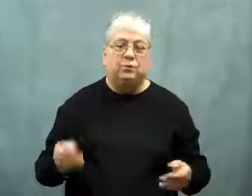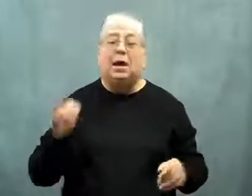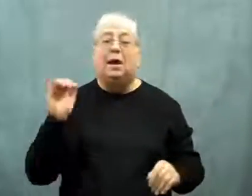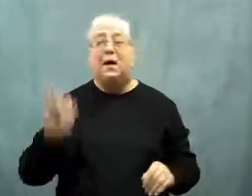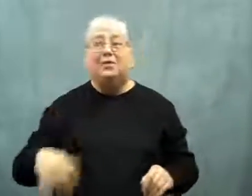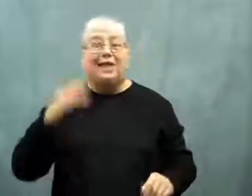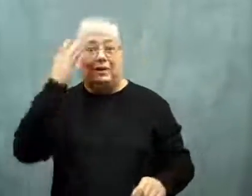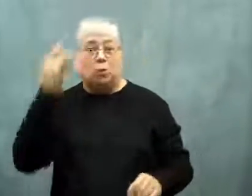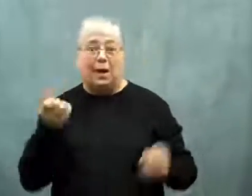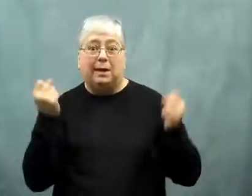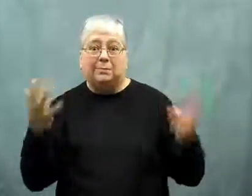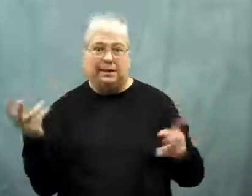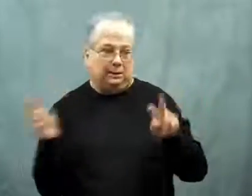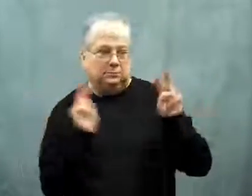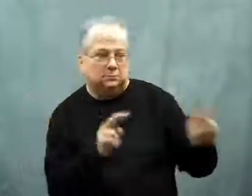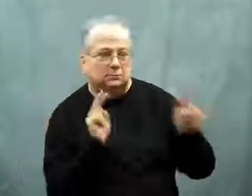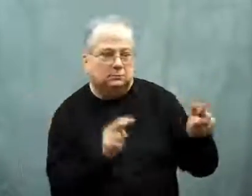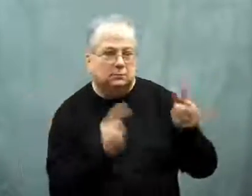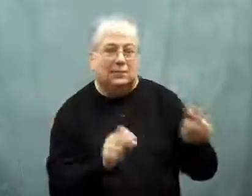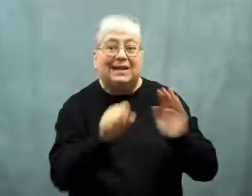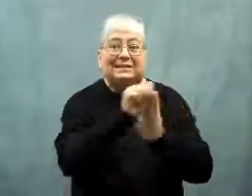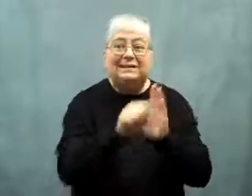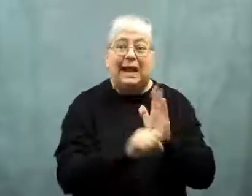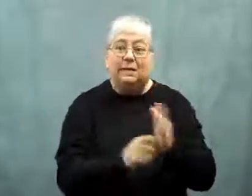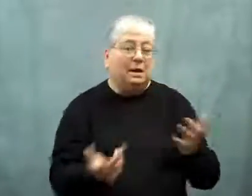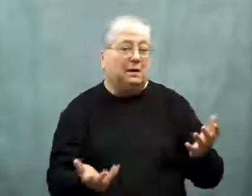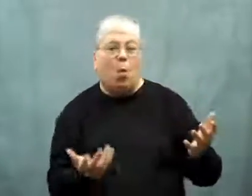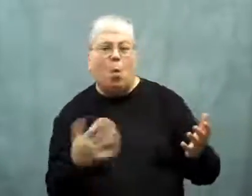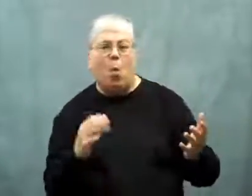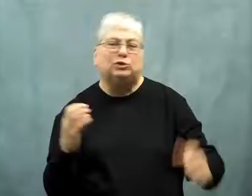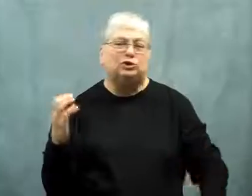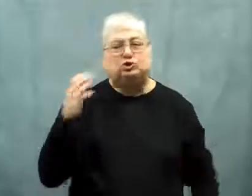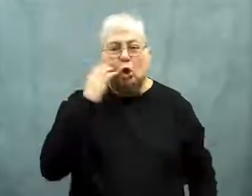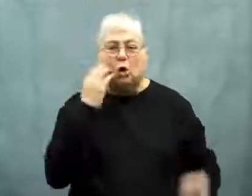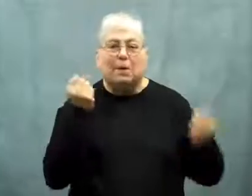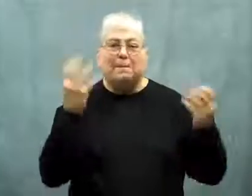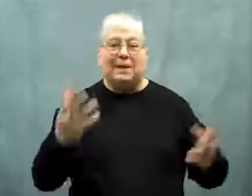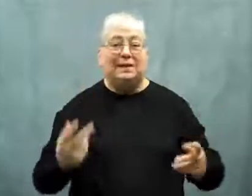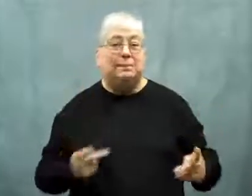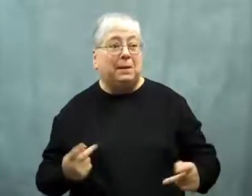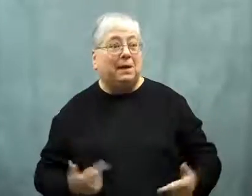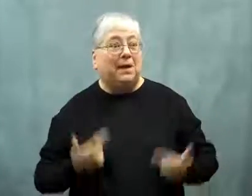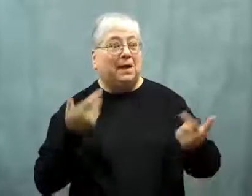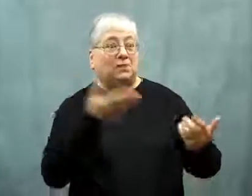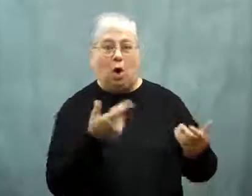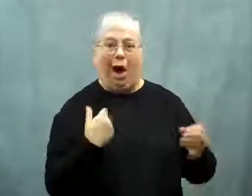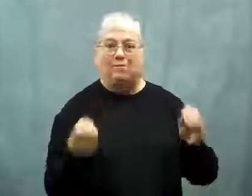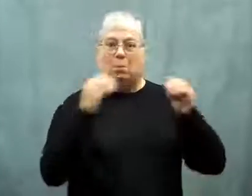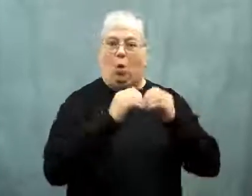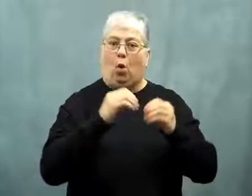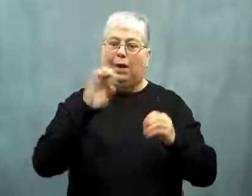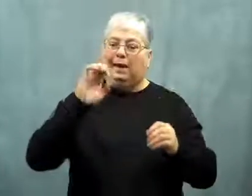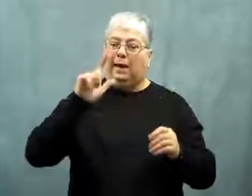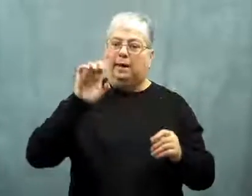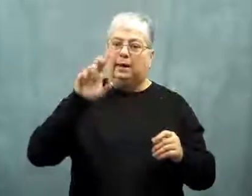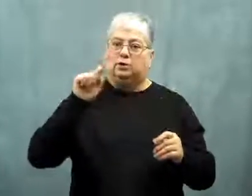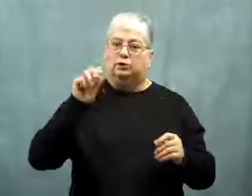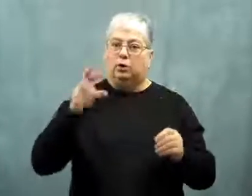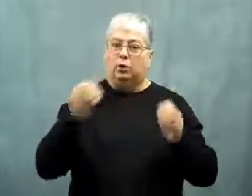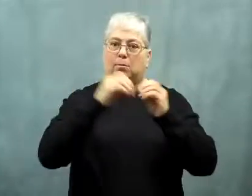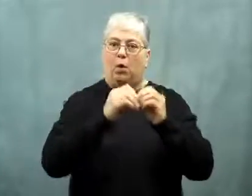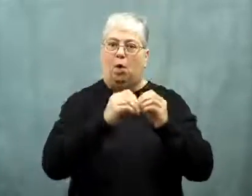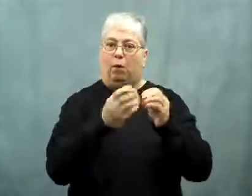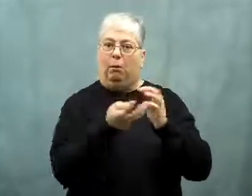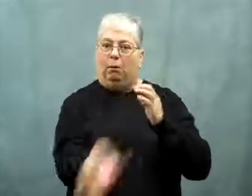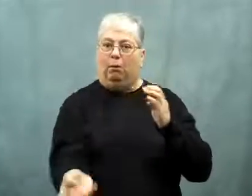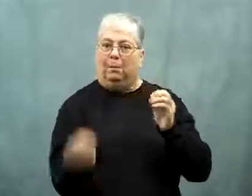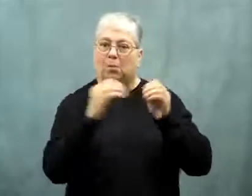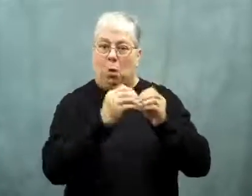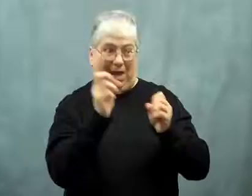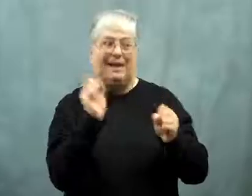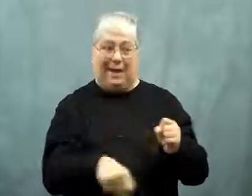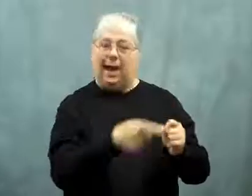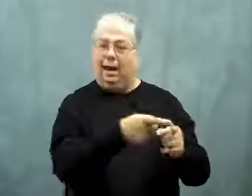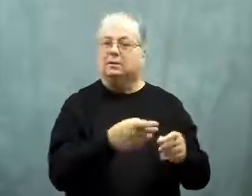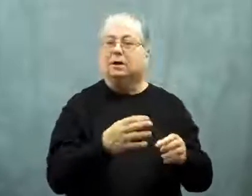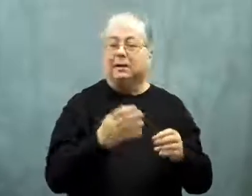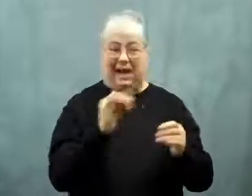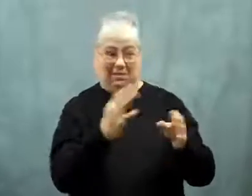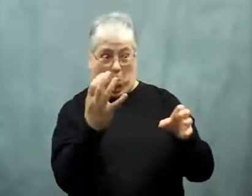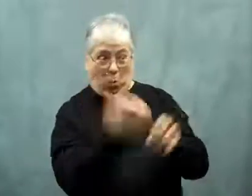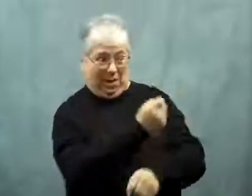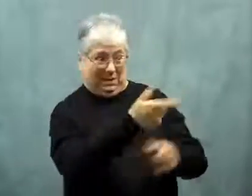That's why the focus is on heavily populated states with more electoral votes.